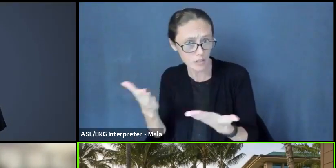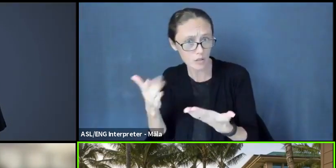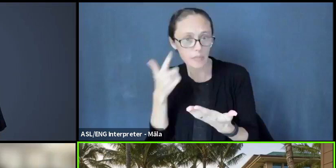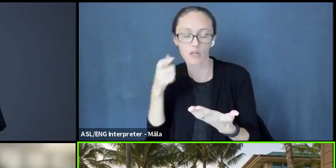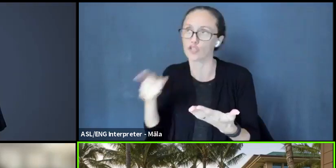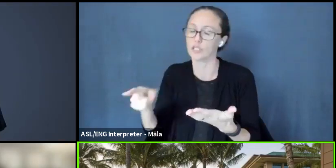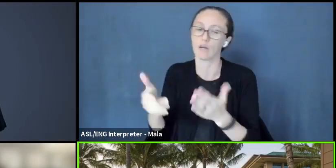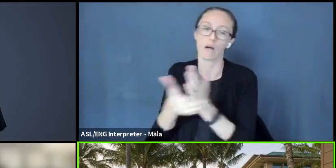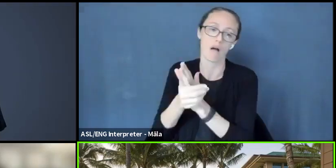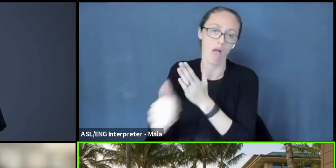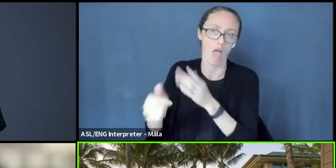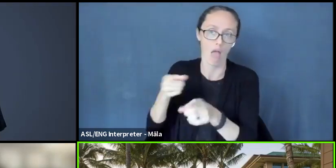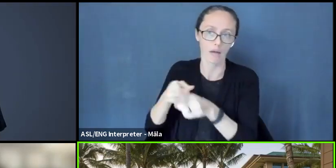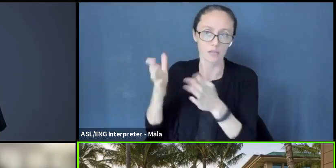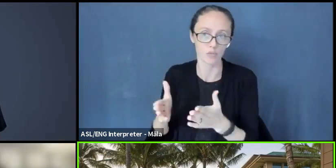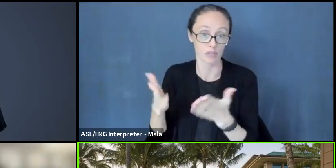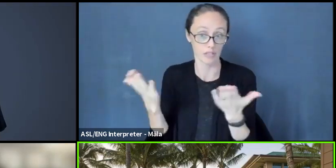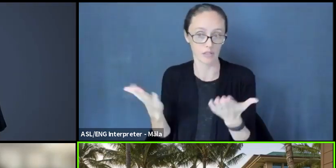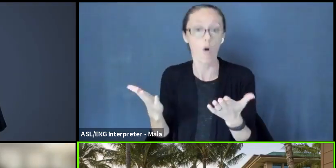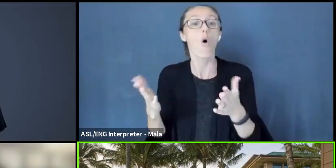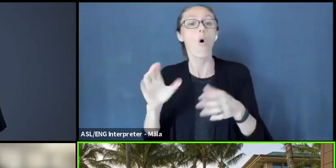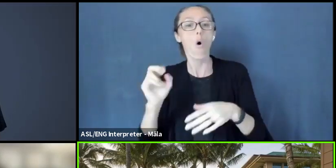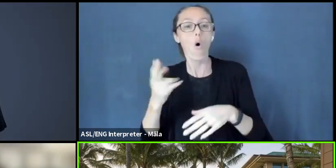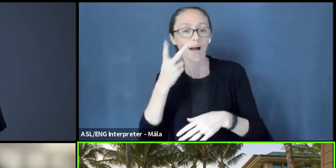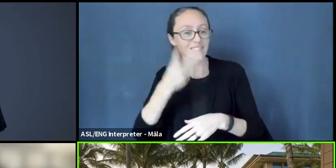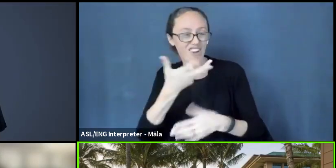I see she's on.